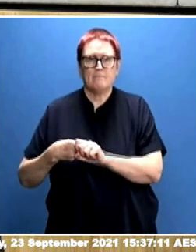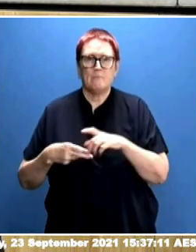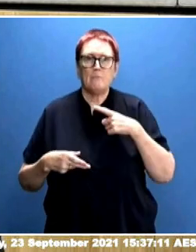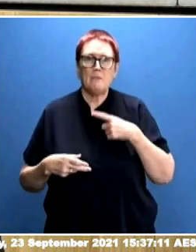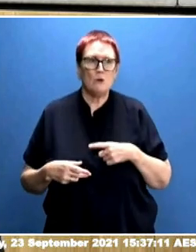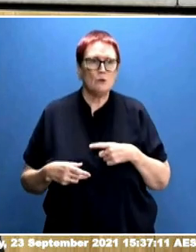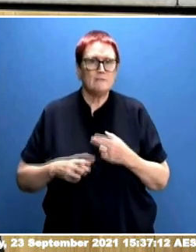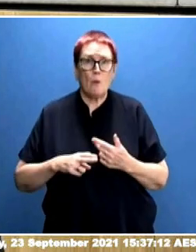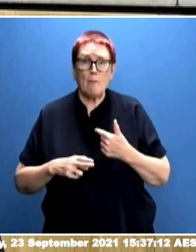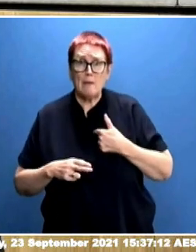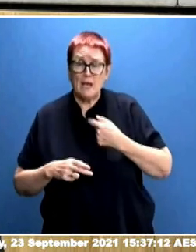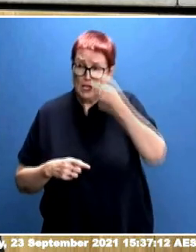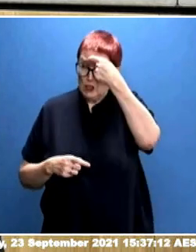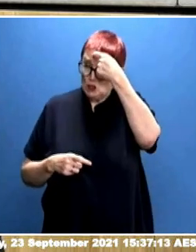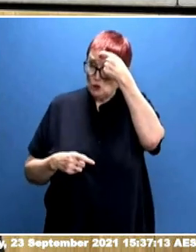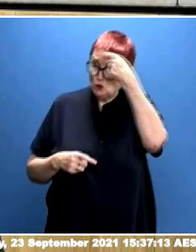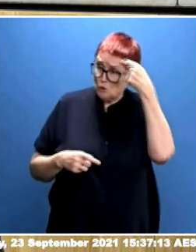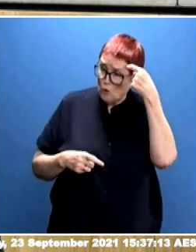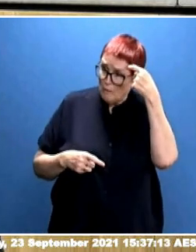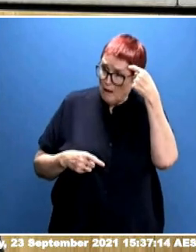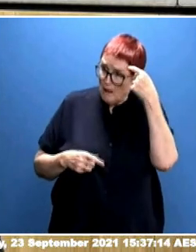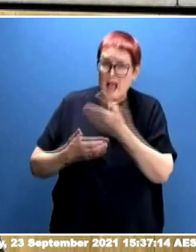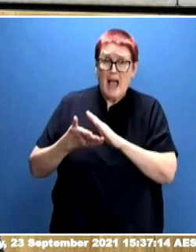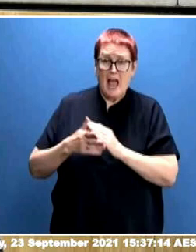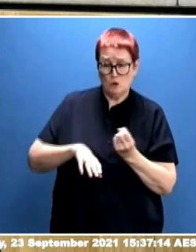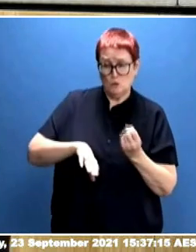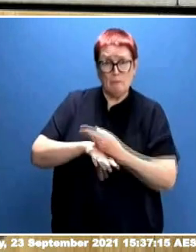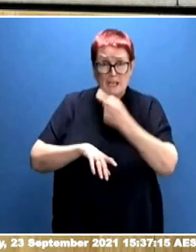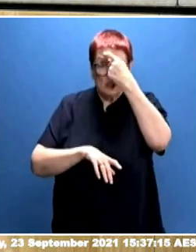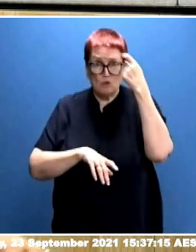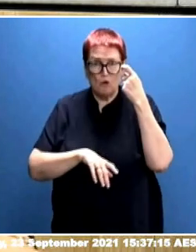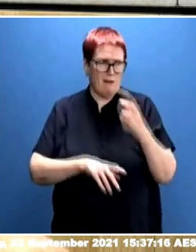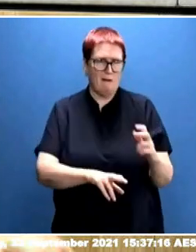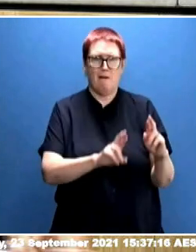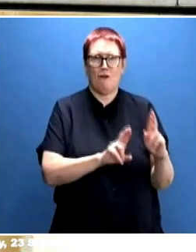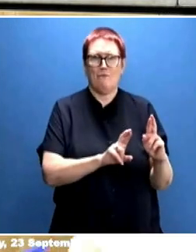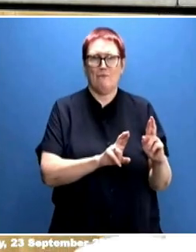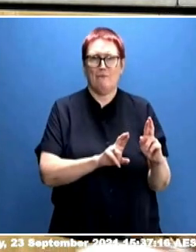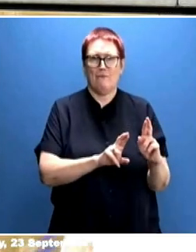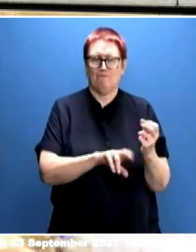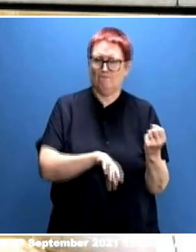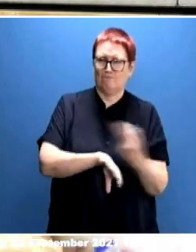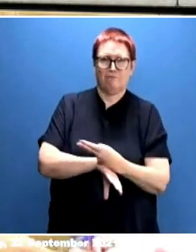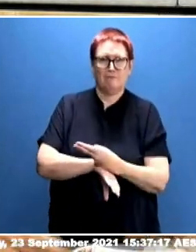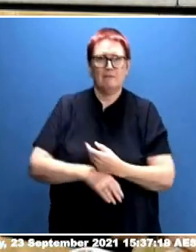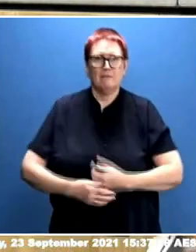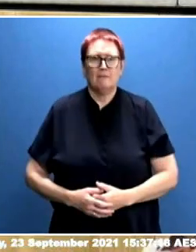trauma, the antidote to trauma is hope. So she goes in further